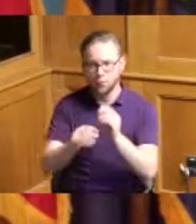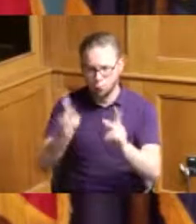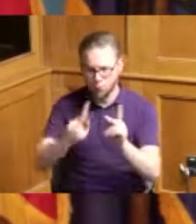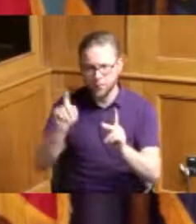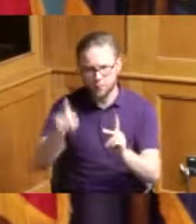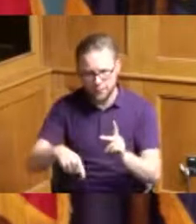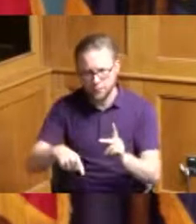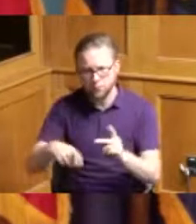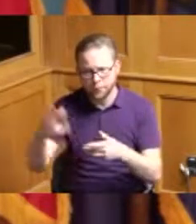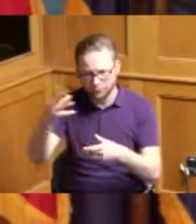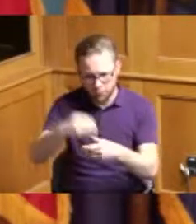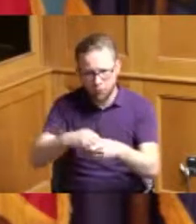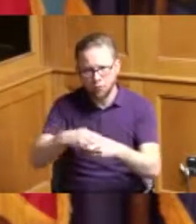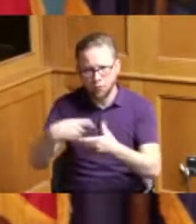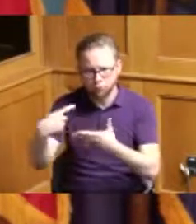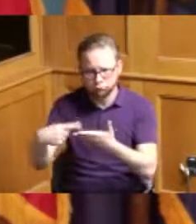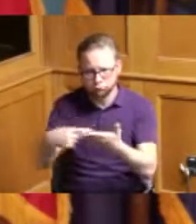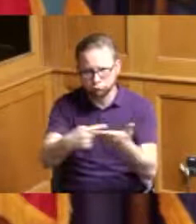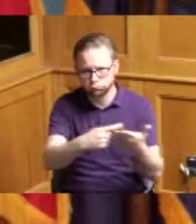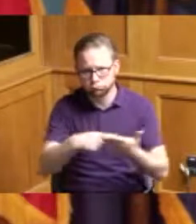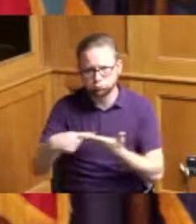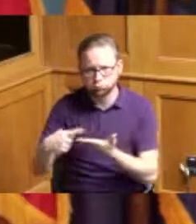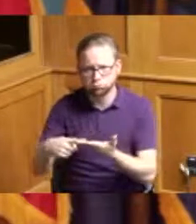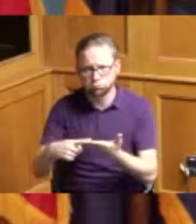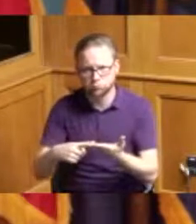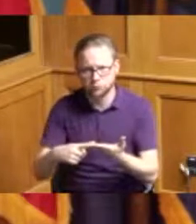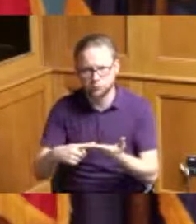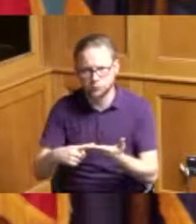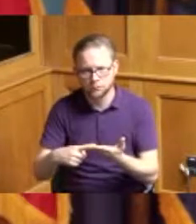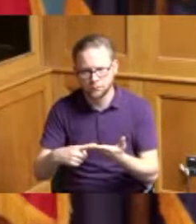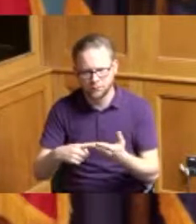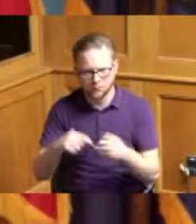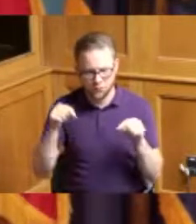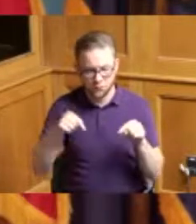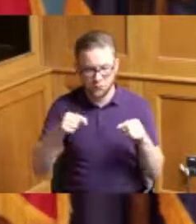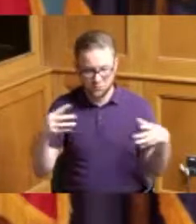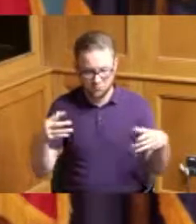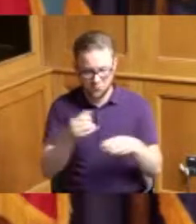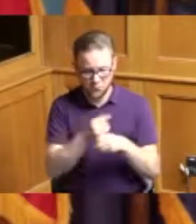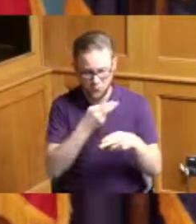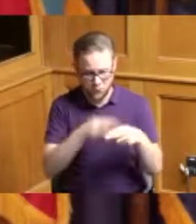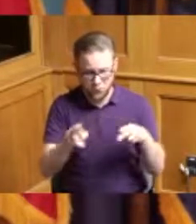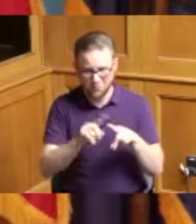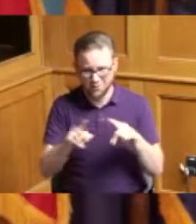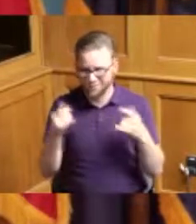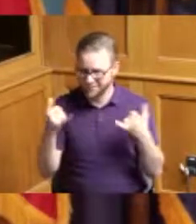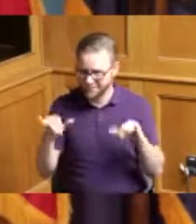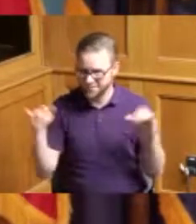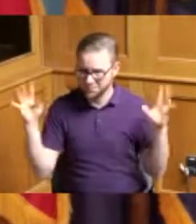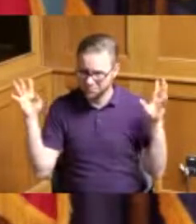I don't think the I guess this was the cliff notes this is still complicated but we need